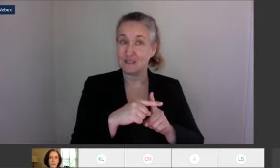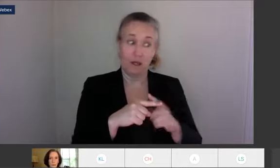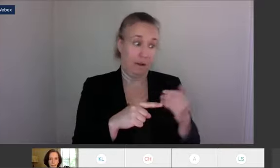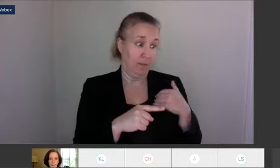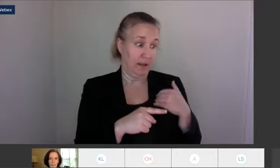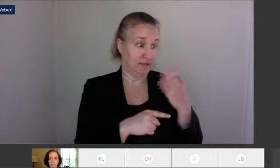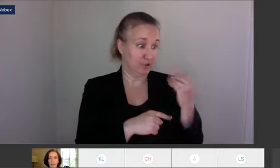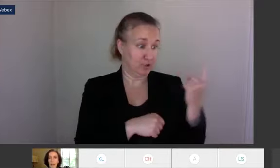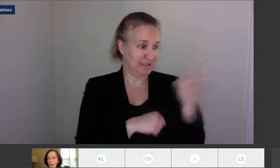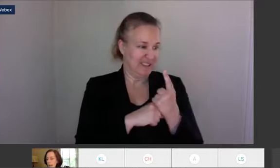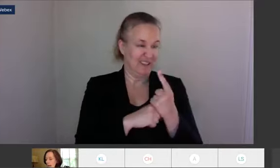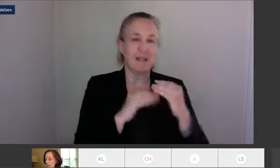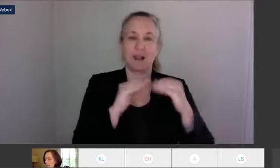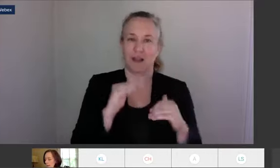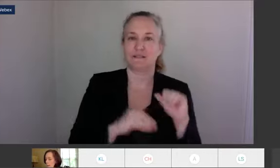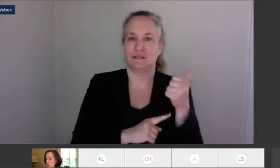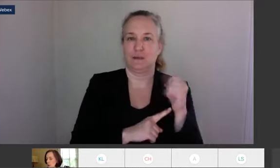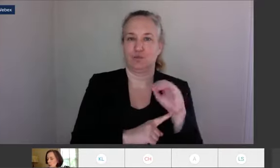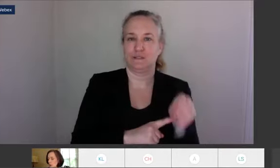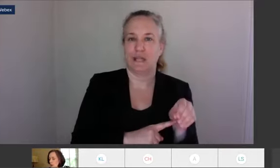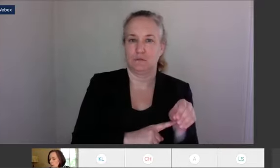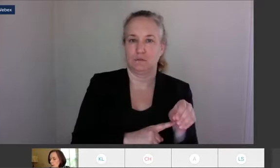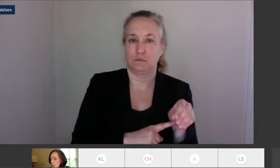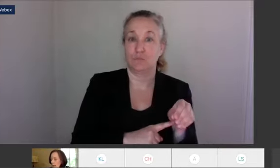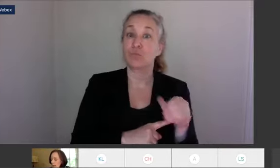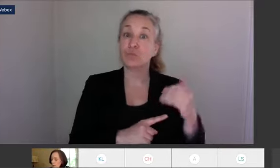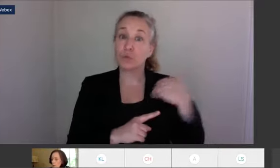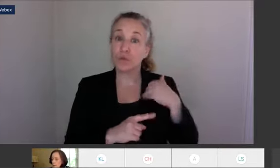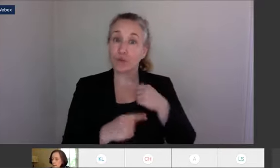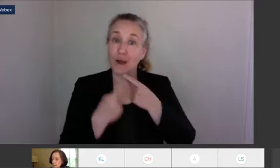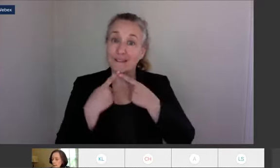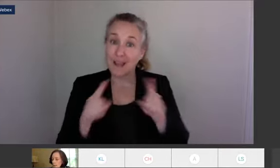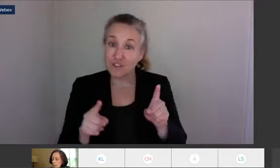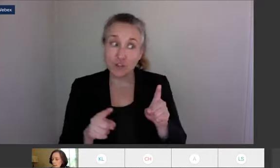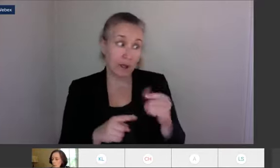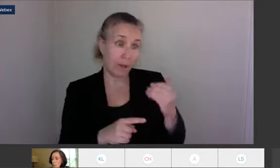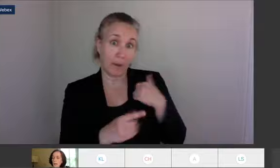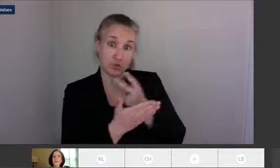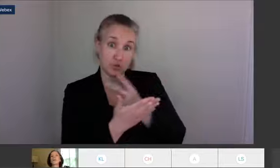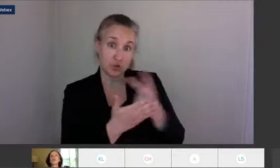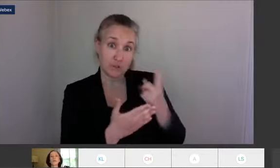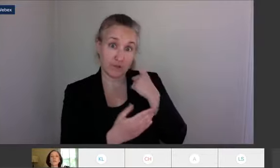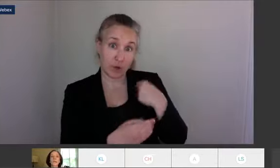days and as I mentioned earlier for the past 14 days we're running at thirteen